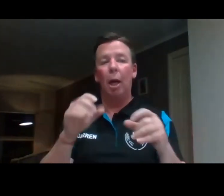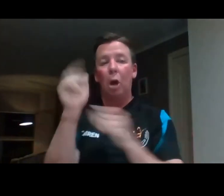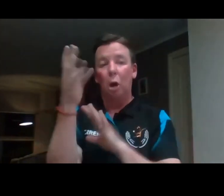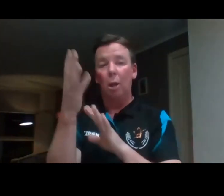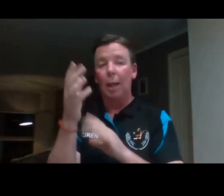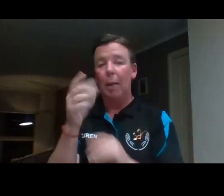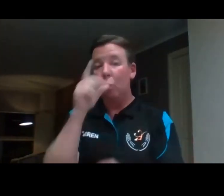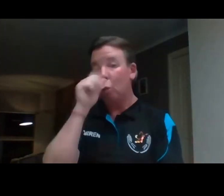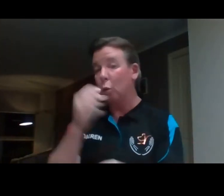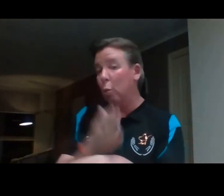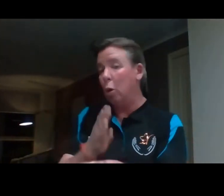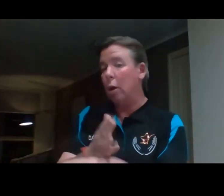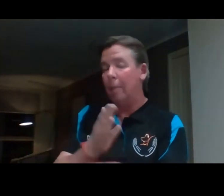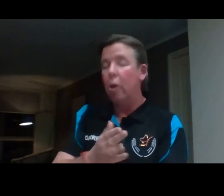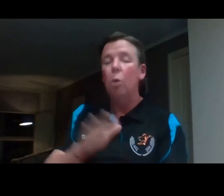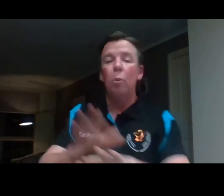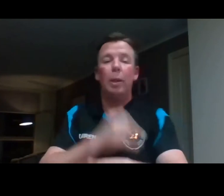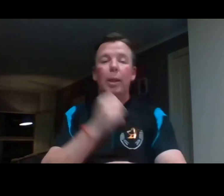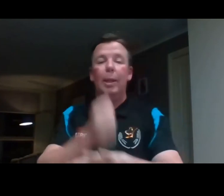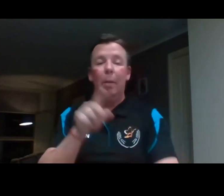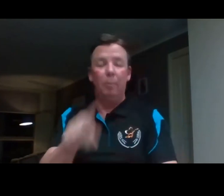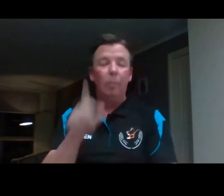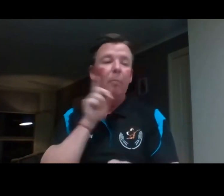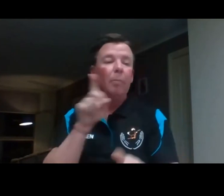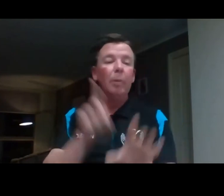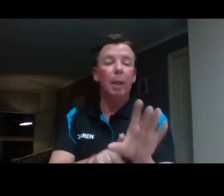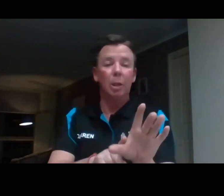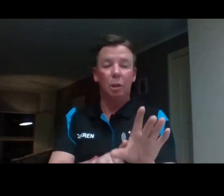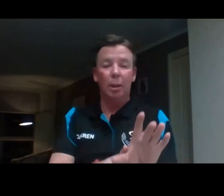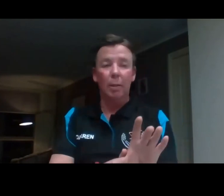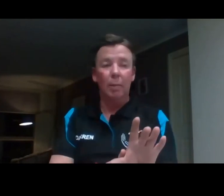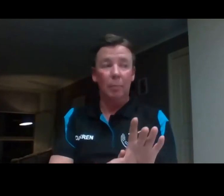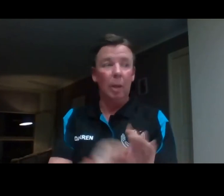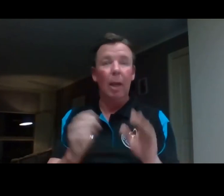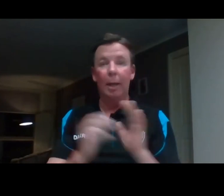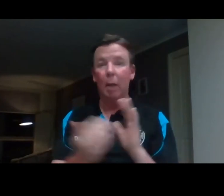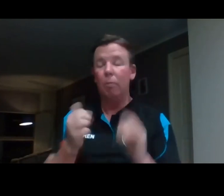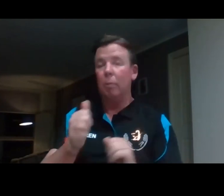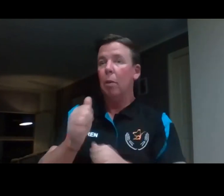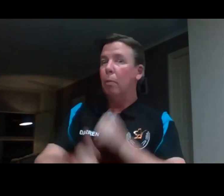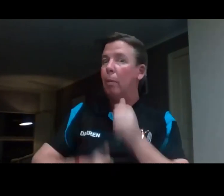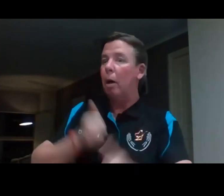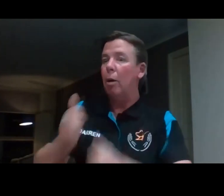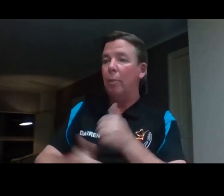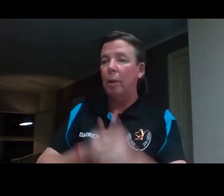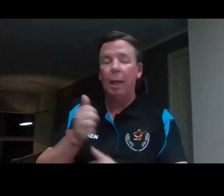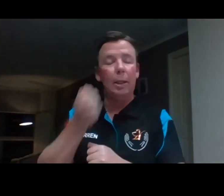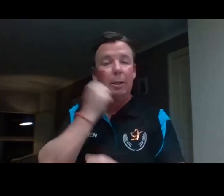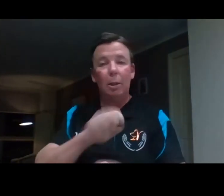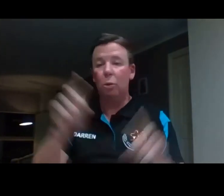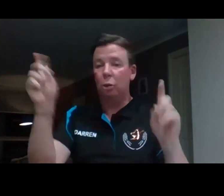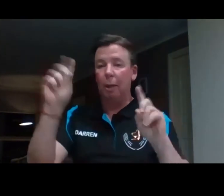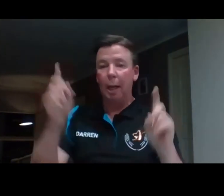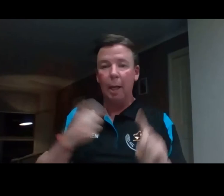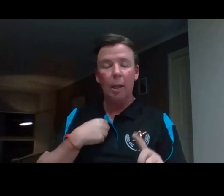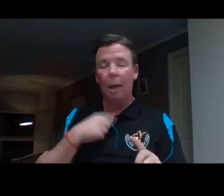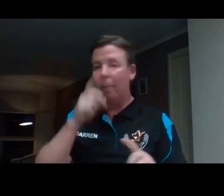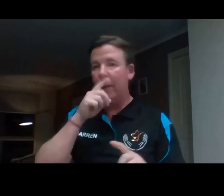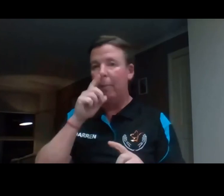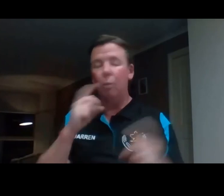During the coronavisrus pandemic many people couldn't [signs] come to classes so online